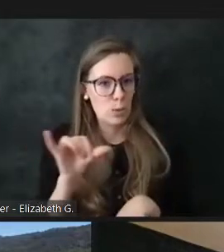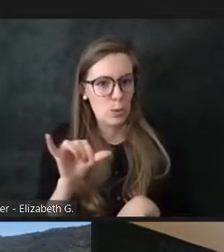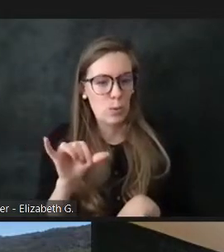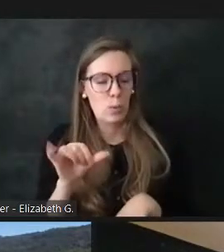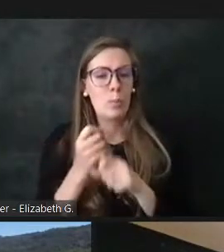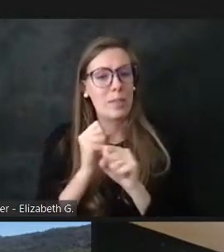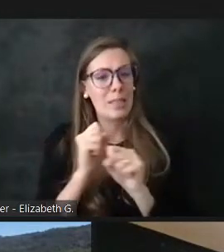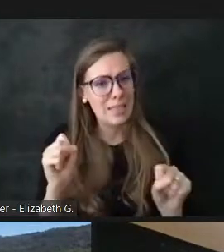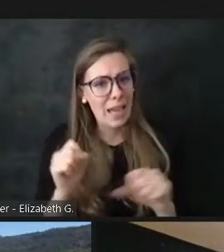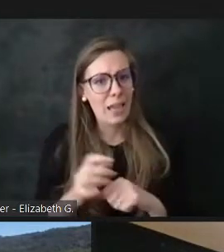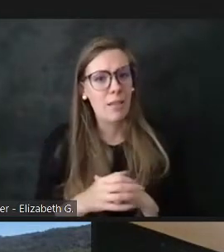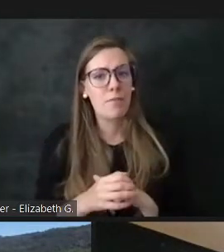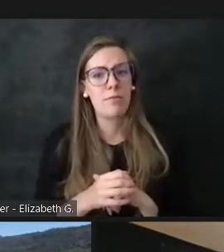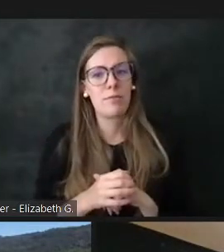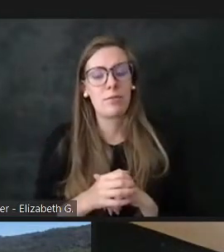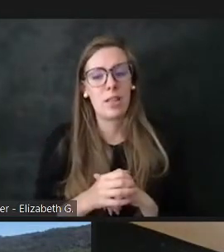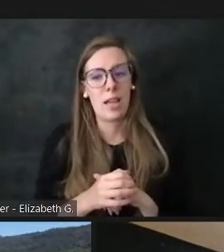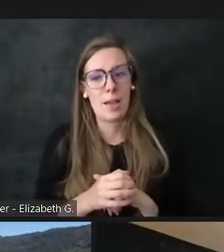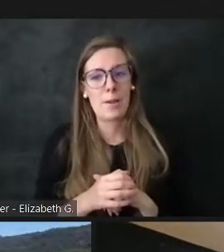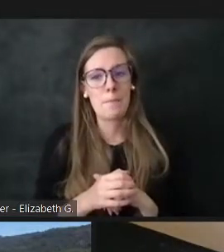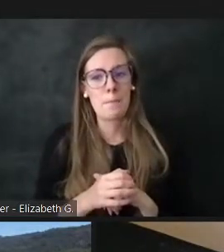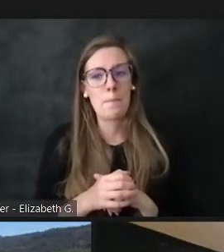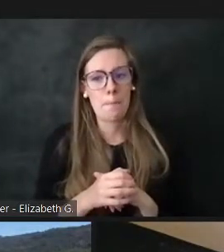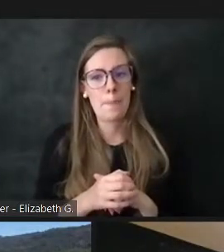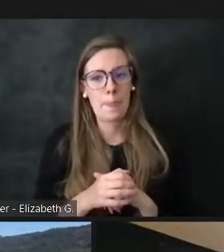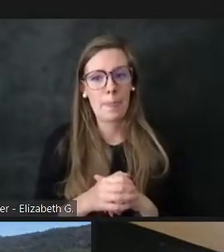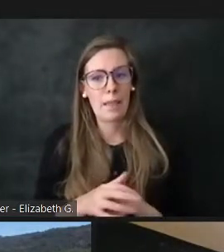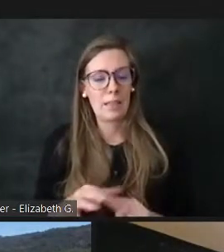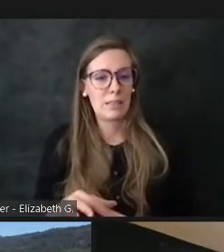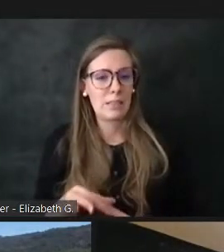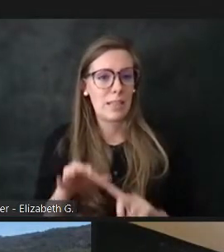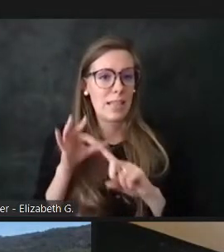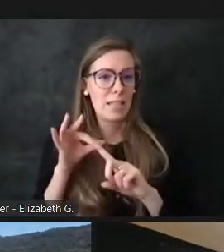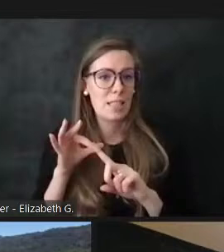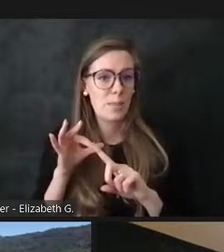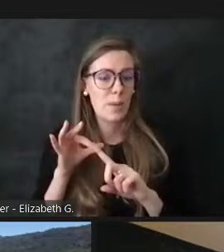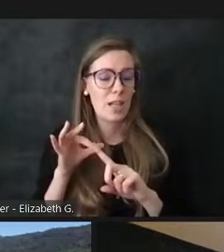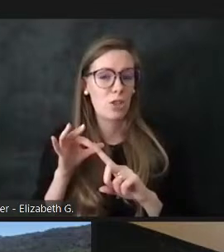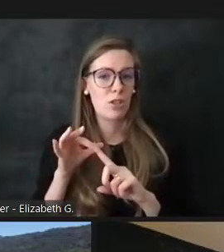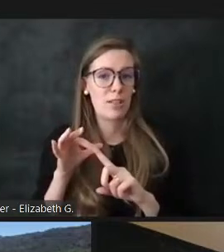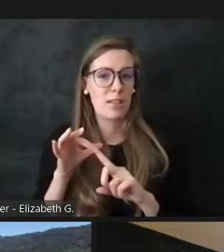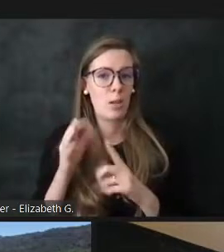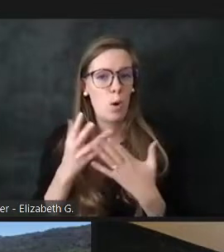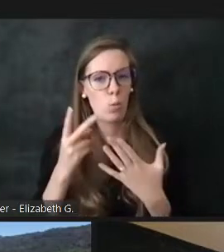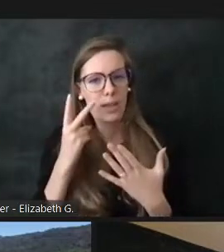And especially that the vaccine so we can have that immunity.